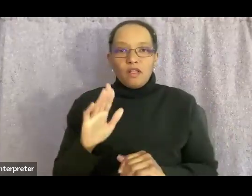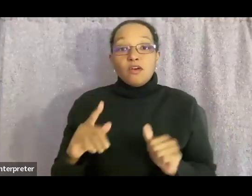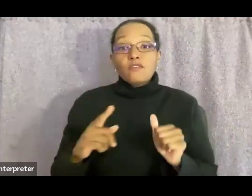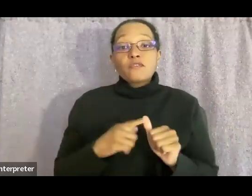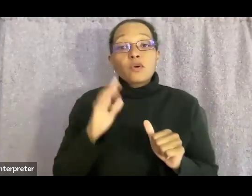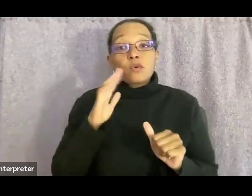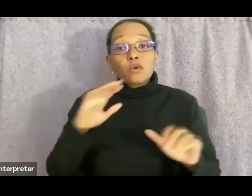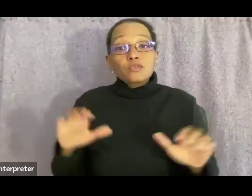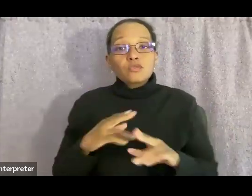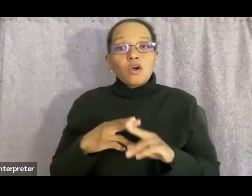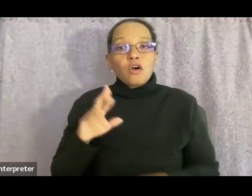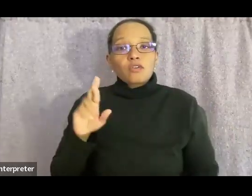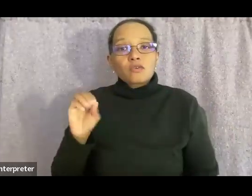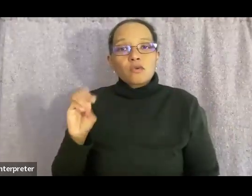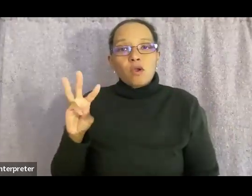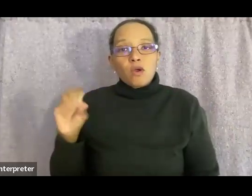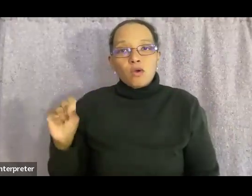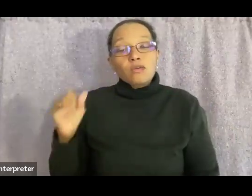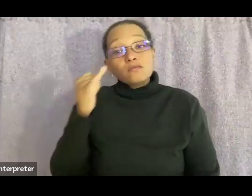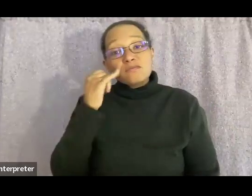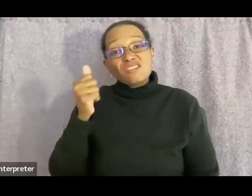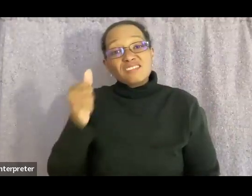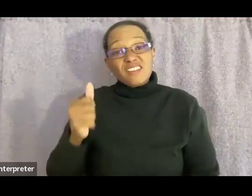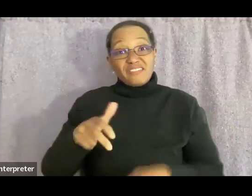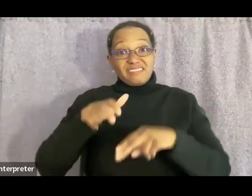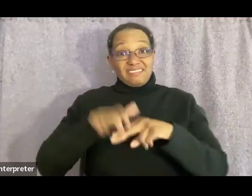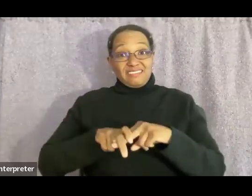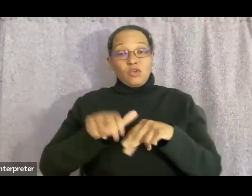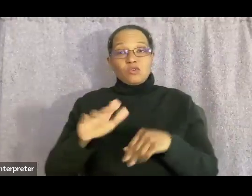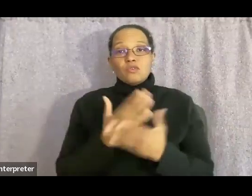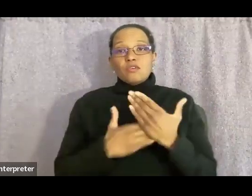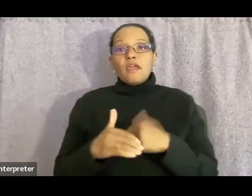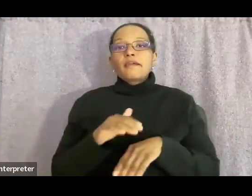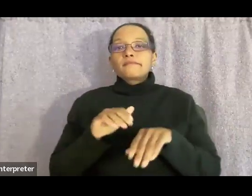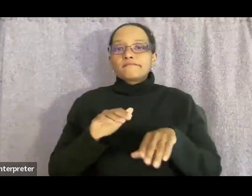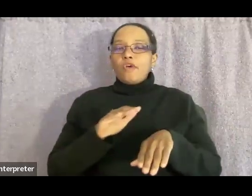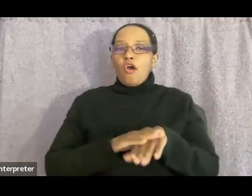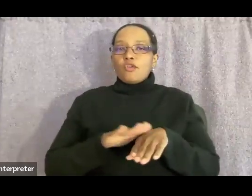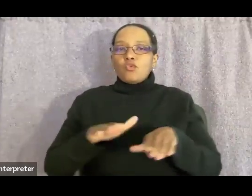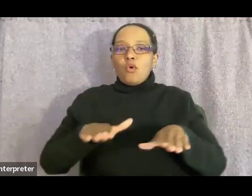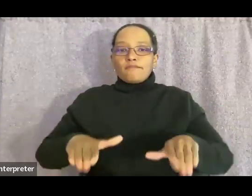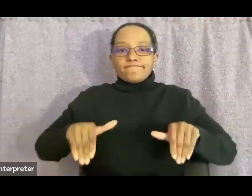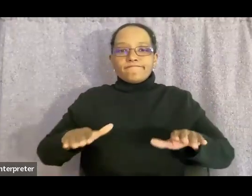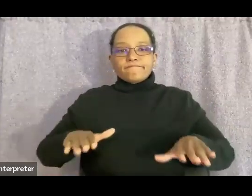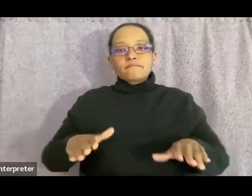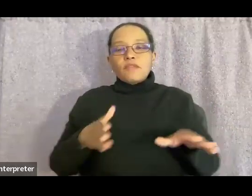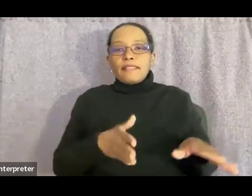If you are sitting, hands could be on your lap, as you squeeze your shoulders back and together.